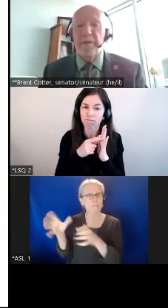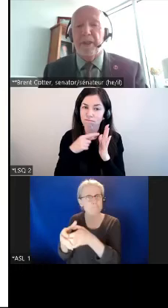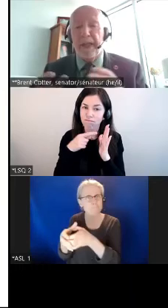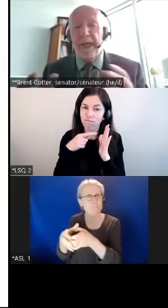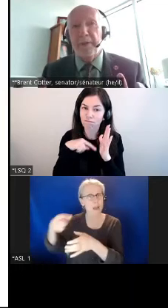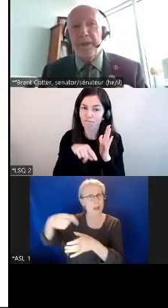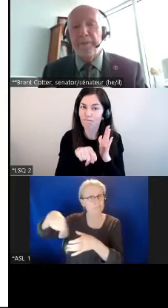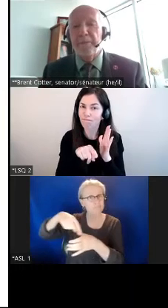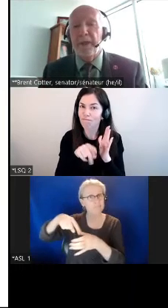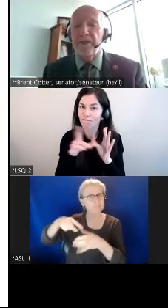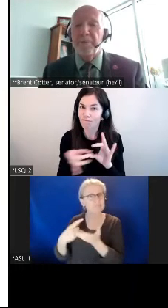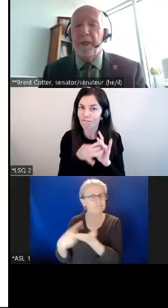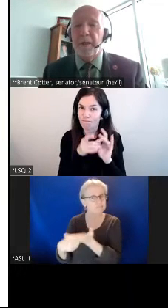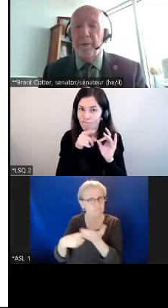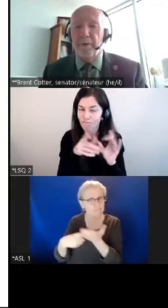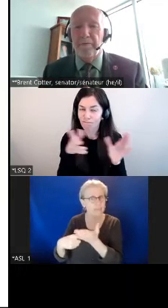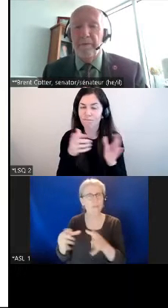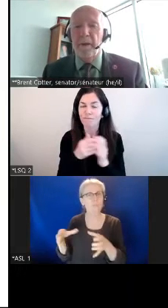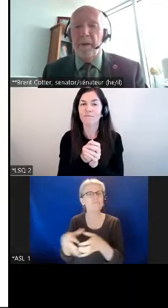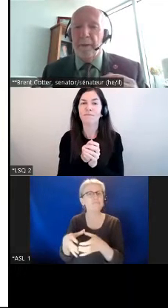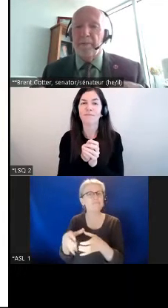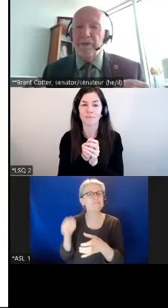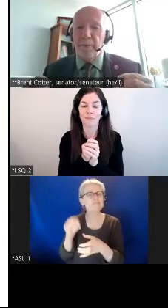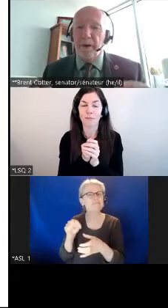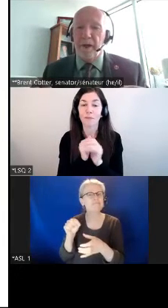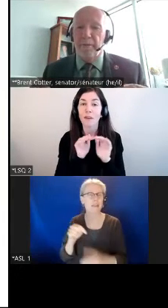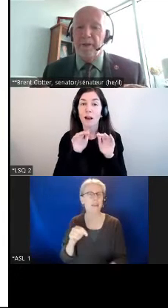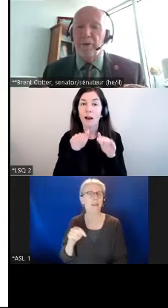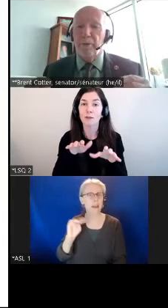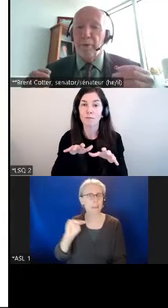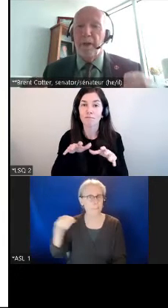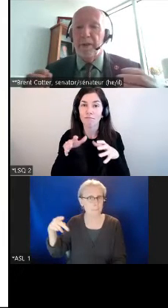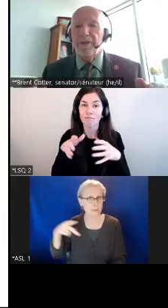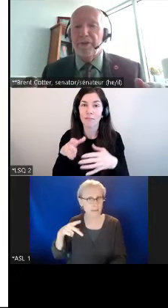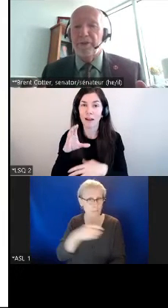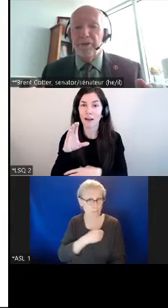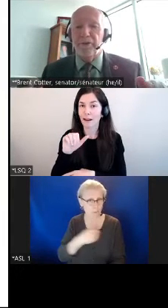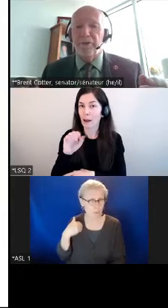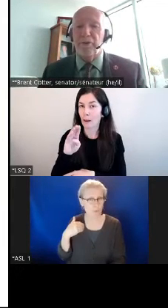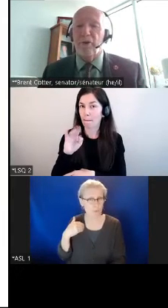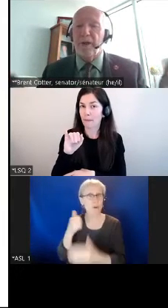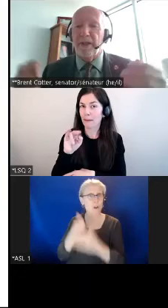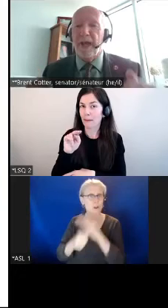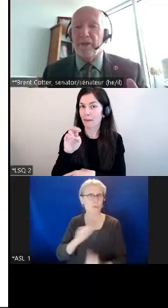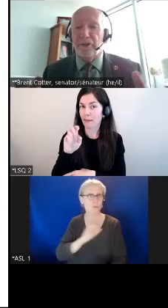I THINK, BUT THE CABINET IS MADE UP OF MEMBERS OF PARLIAMENT WHO THE PRIME MINISTER, MR. TRUDEAU,